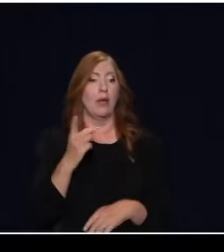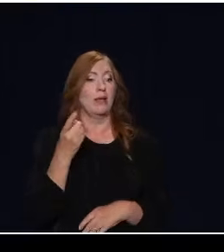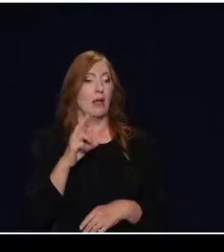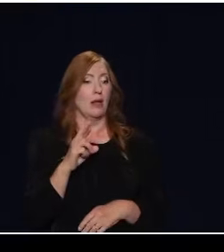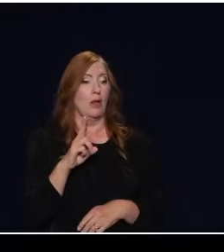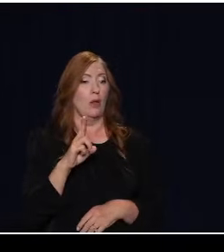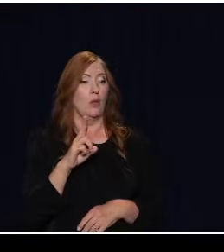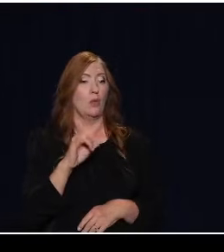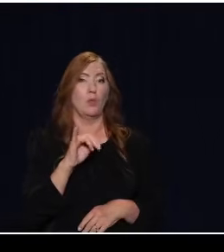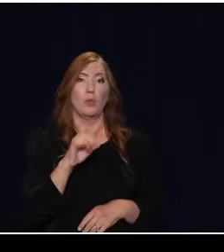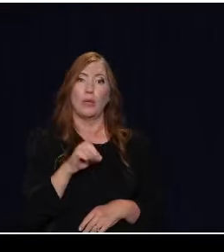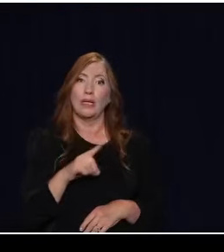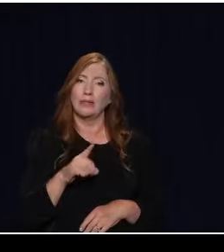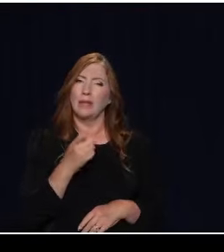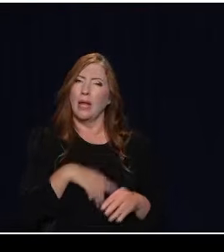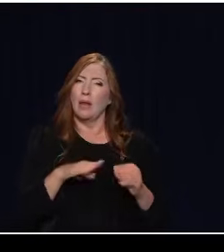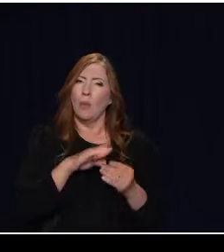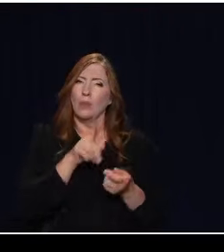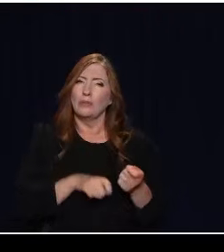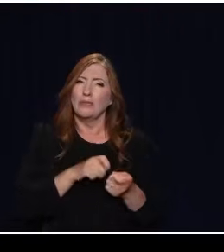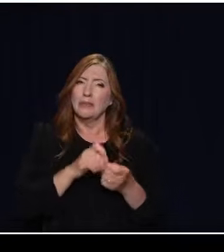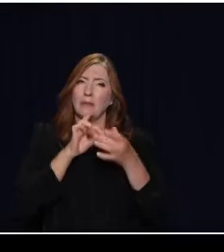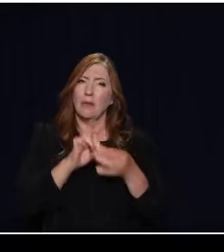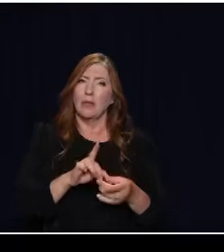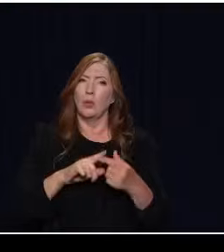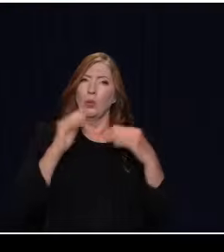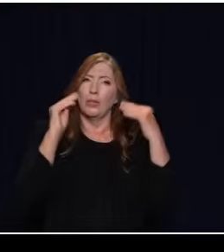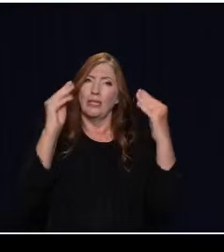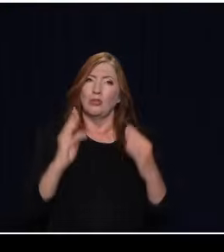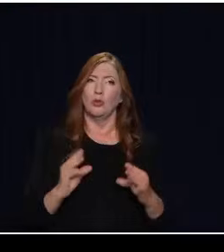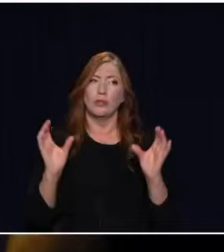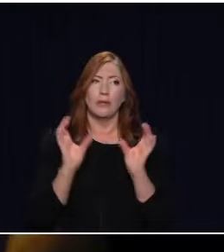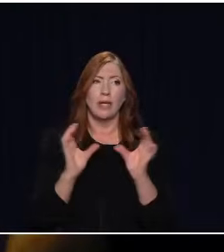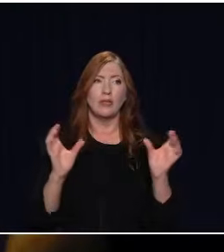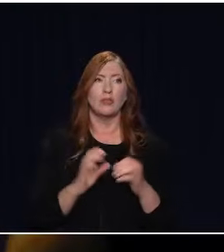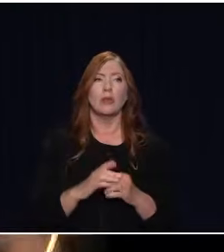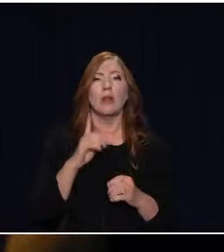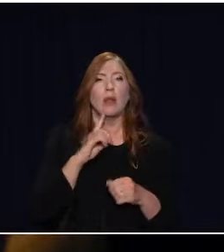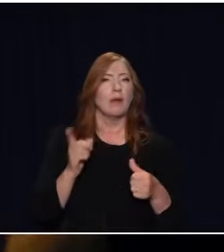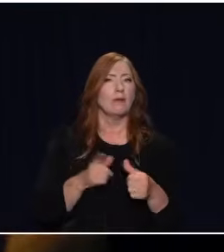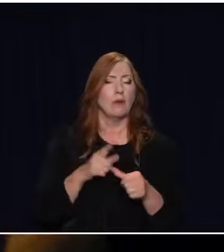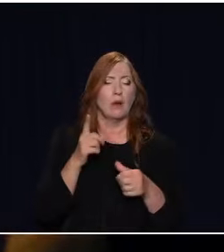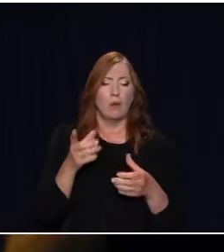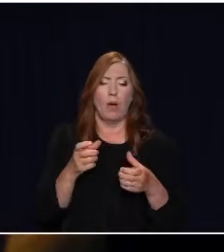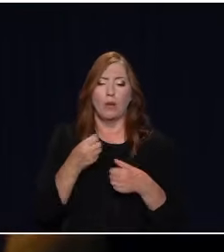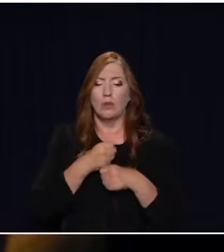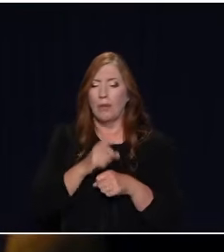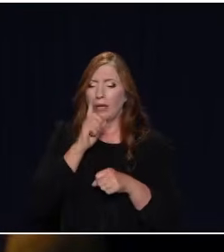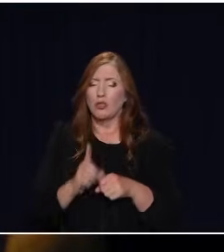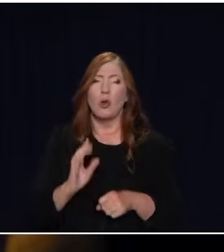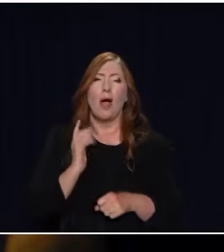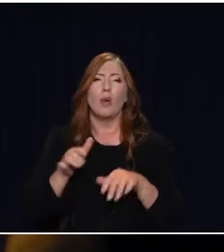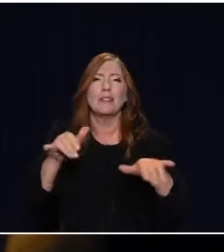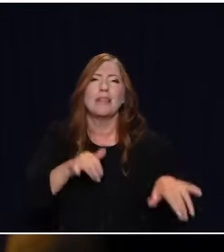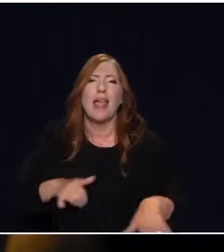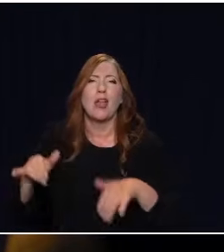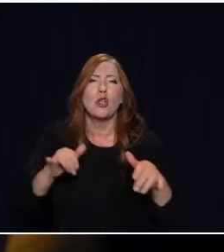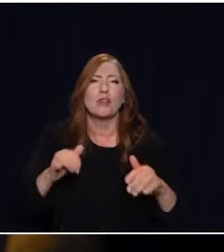ENSURE OUR STUDENTS ARE HAVING SUCCESS IN THE CLASSROOM. DR. RUIZ, ANYTHING MORE